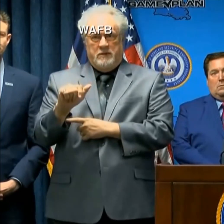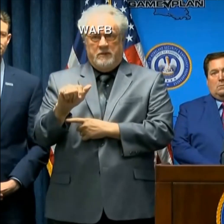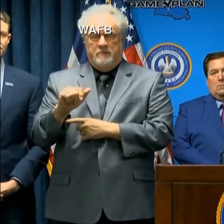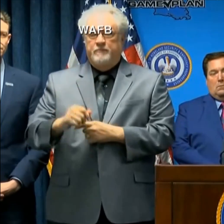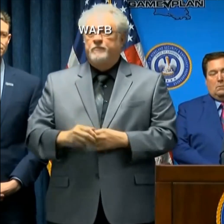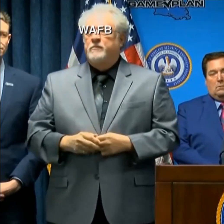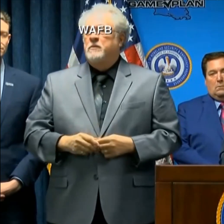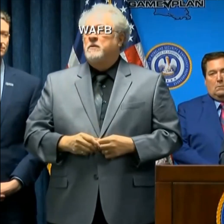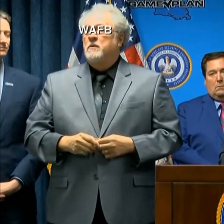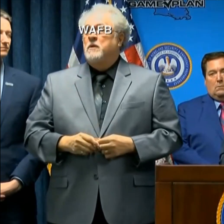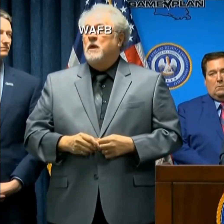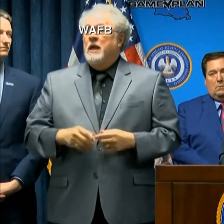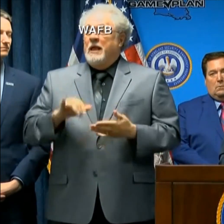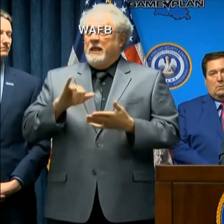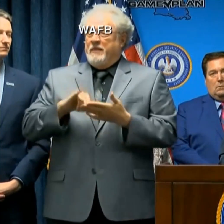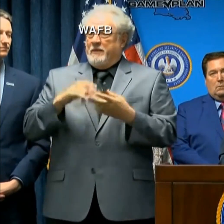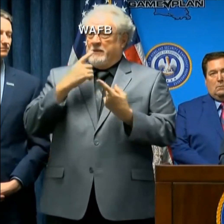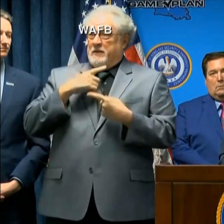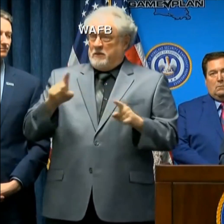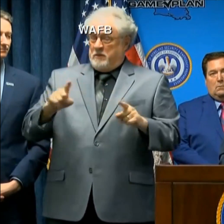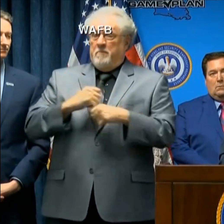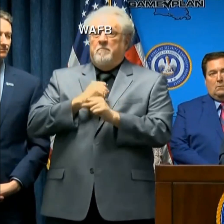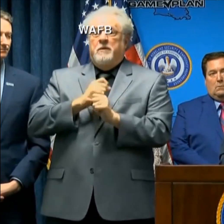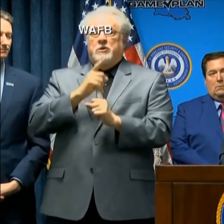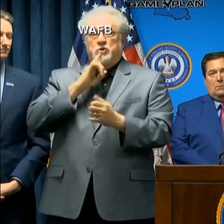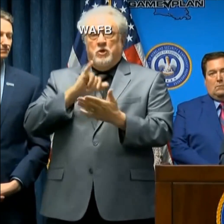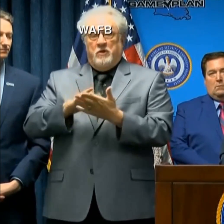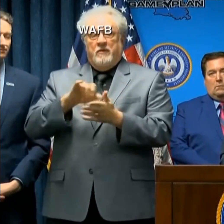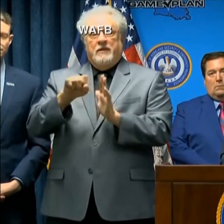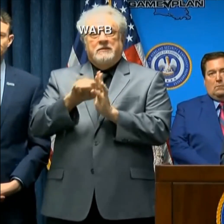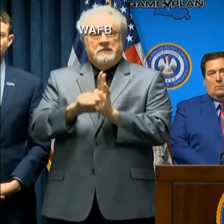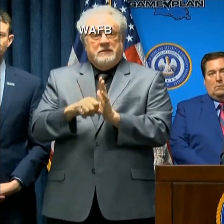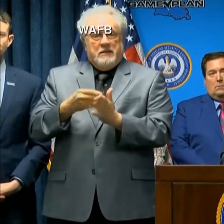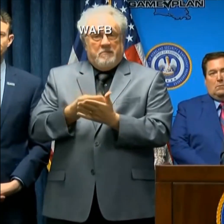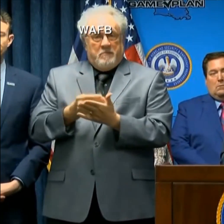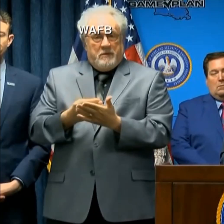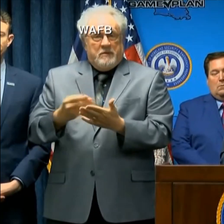this declaration ensures the state resources are made available to our